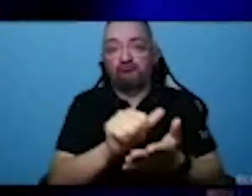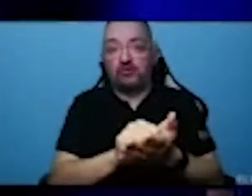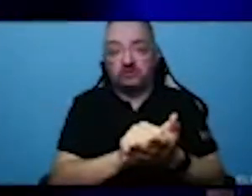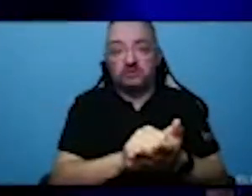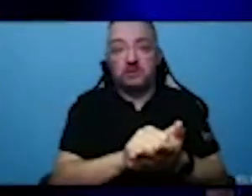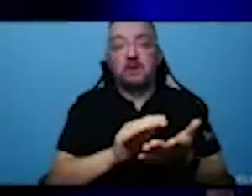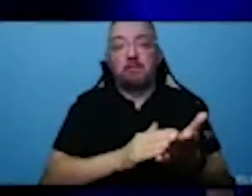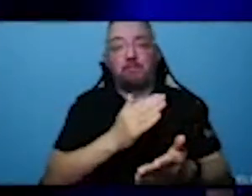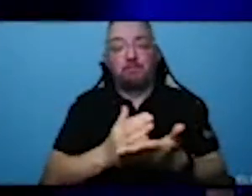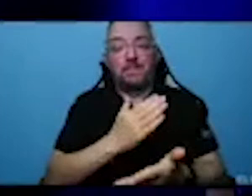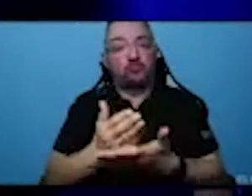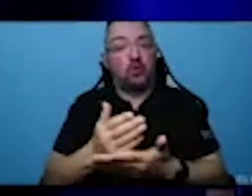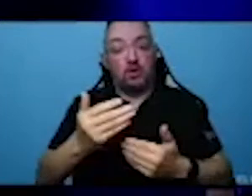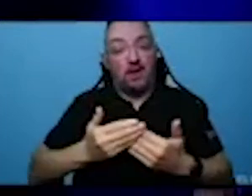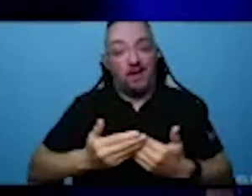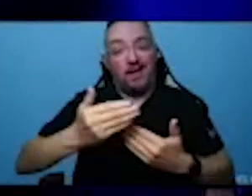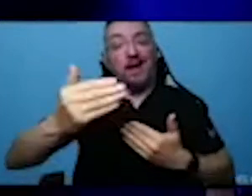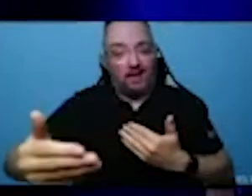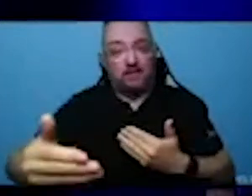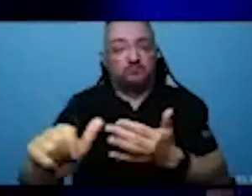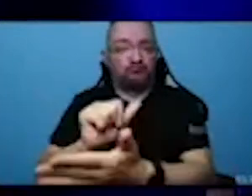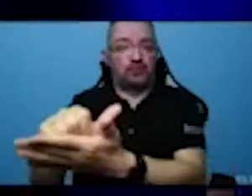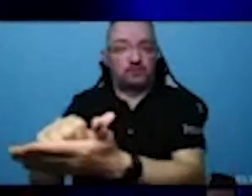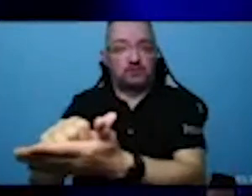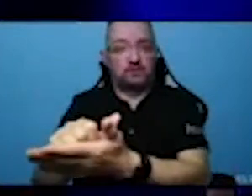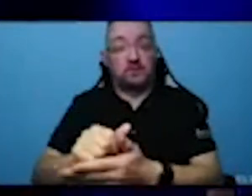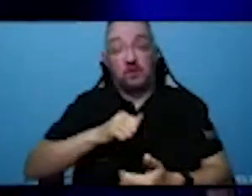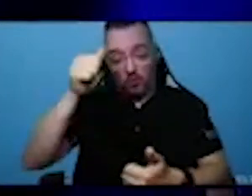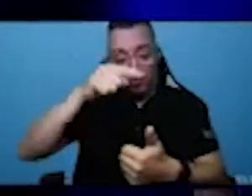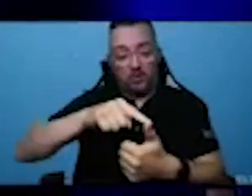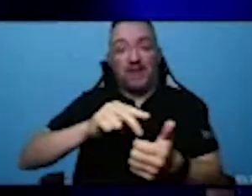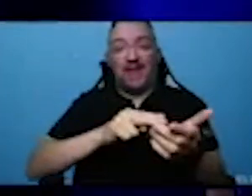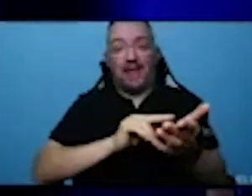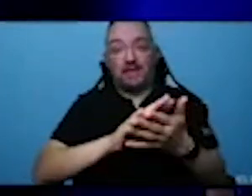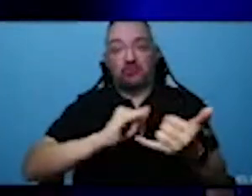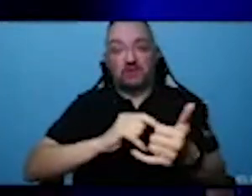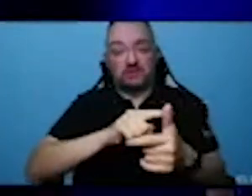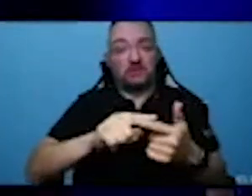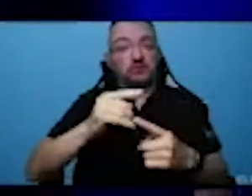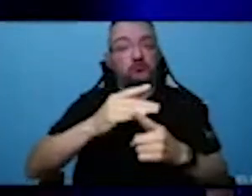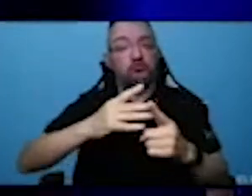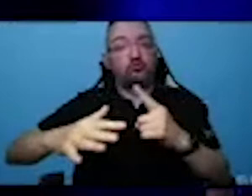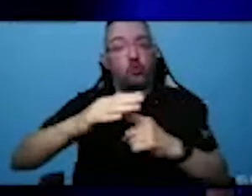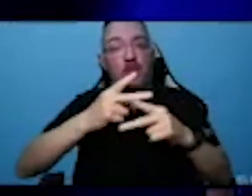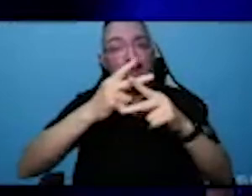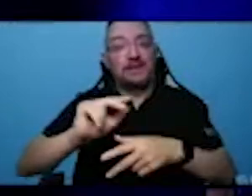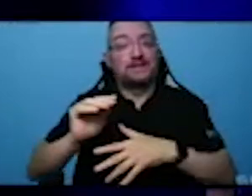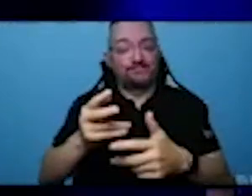And I think both our NHS and our social care systems are good examples of that. And that's before we even talk about demographics.